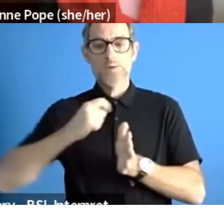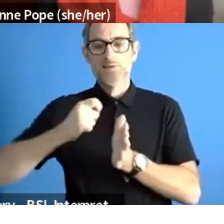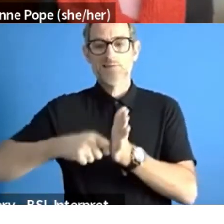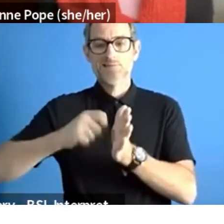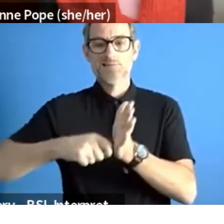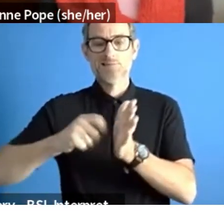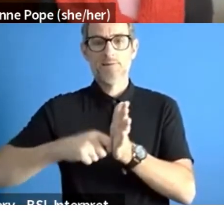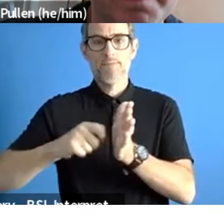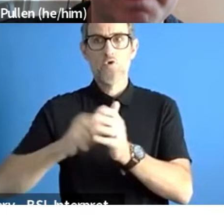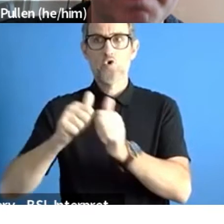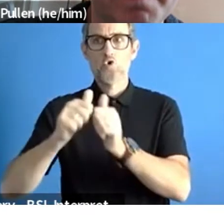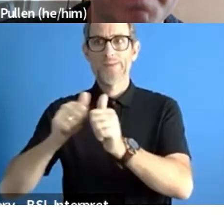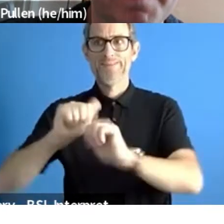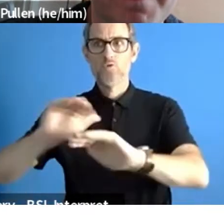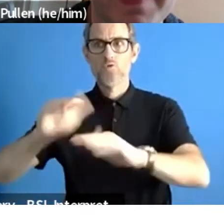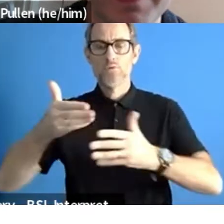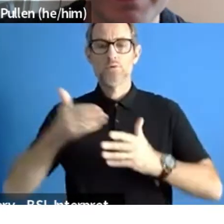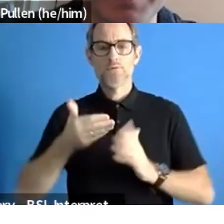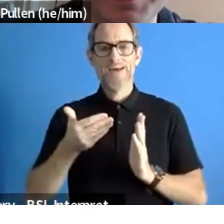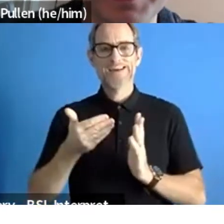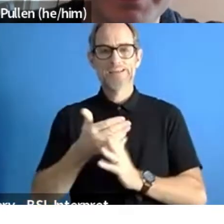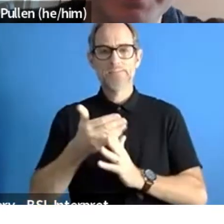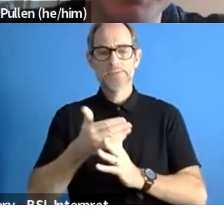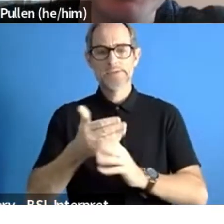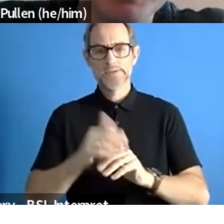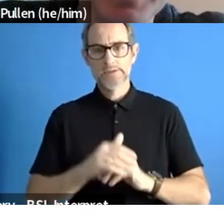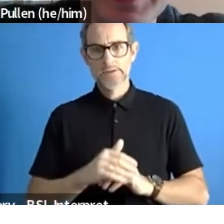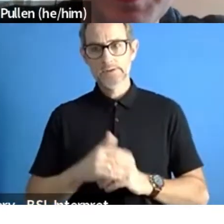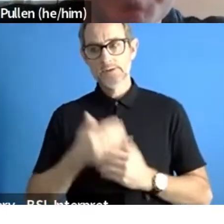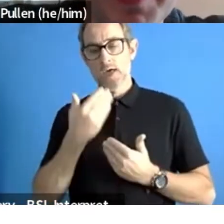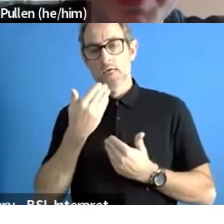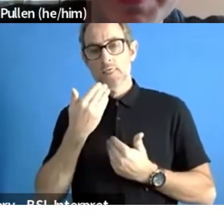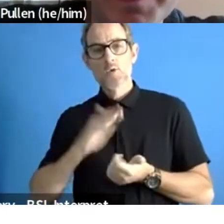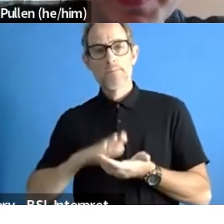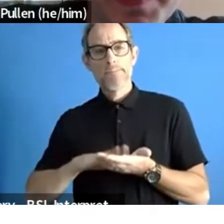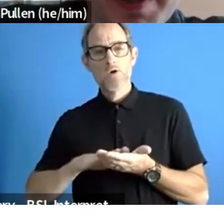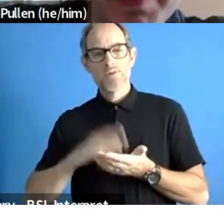to procuring accessibility. Thanks, Marianne.